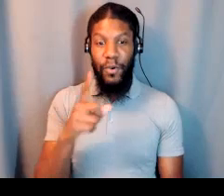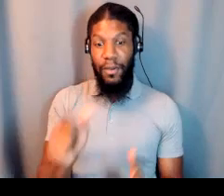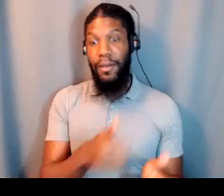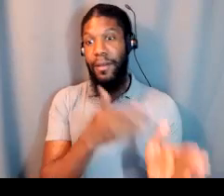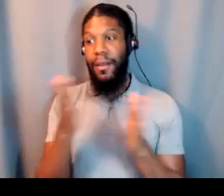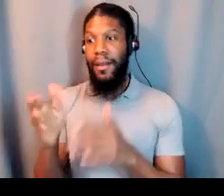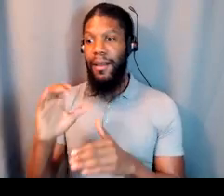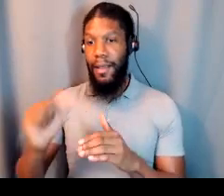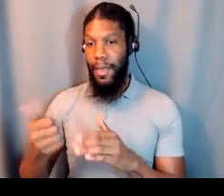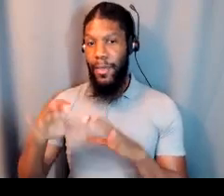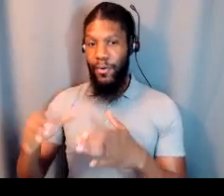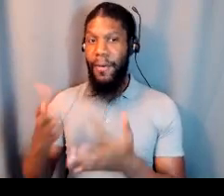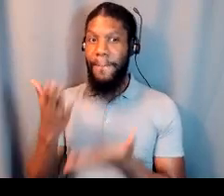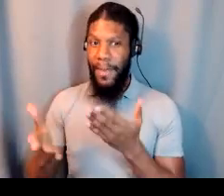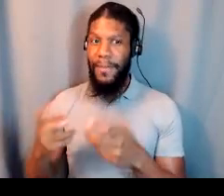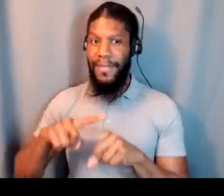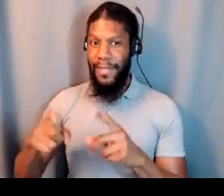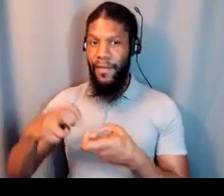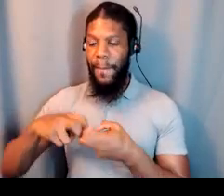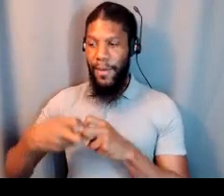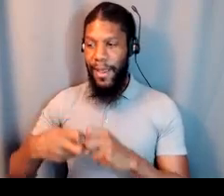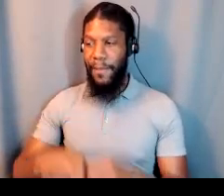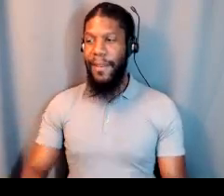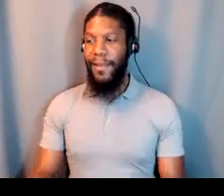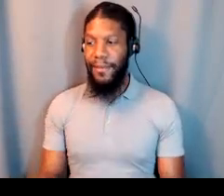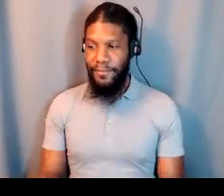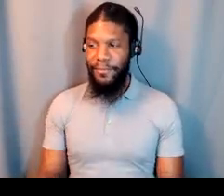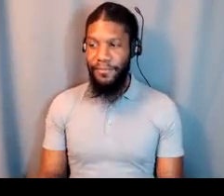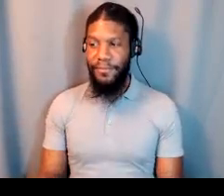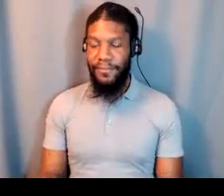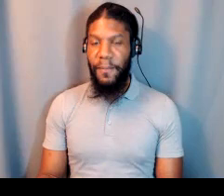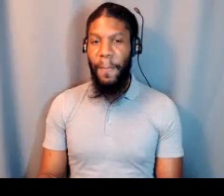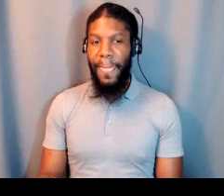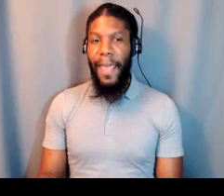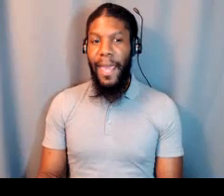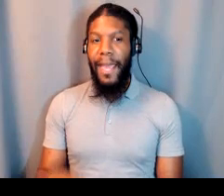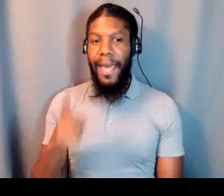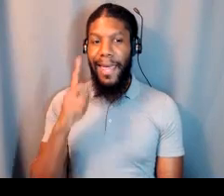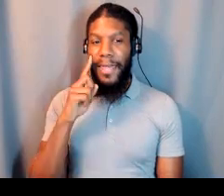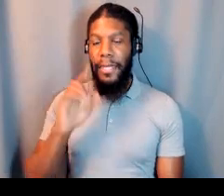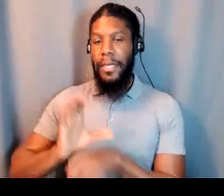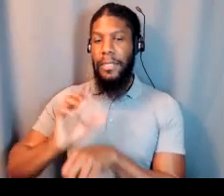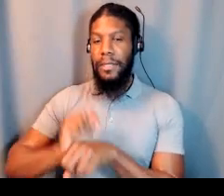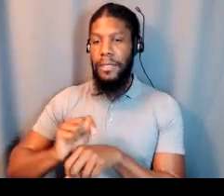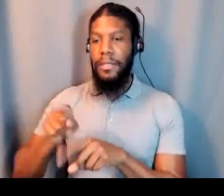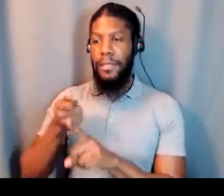I don't know that The consultant, depending on their comfort level,